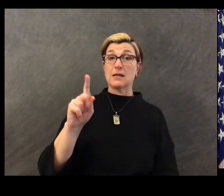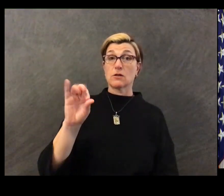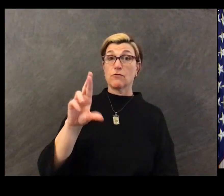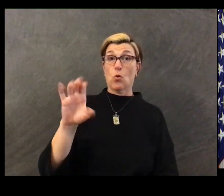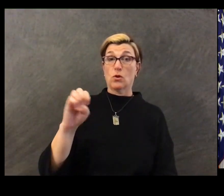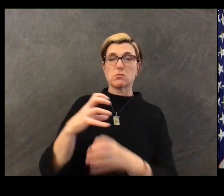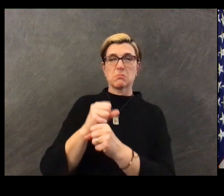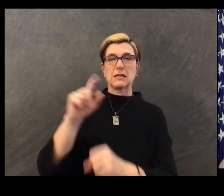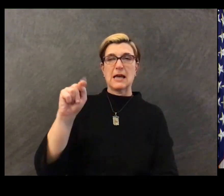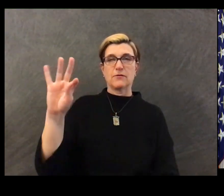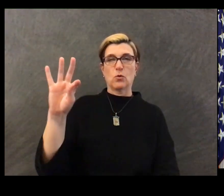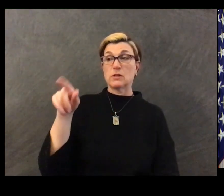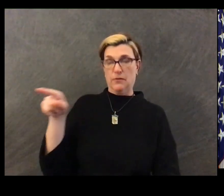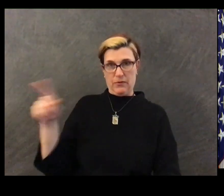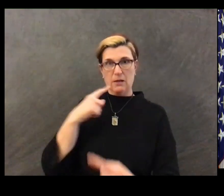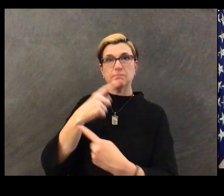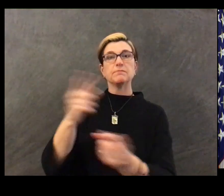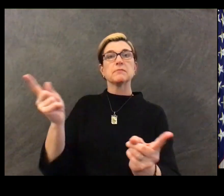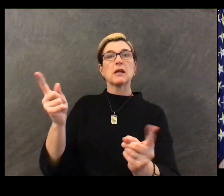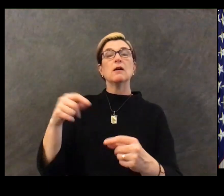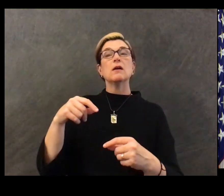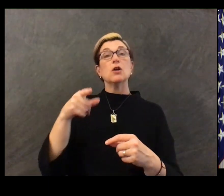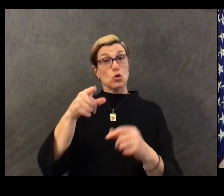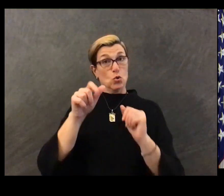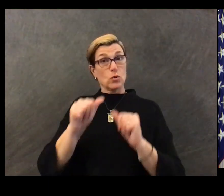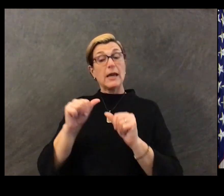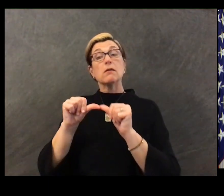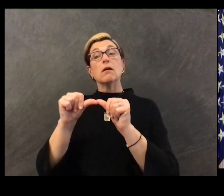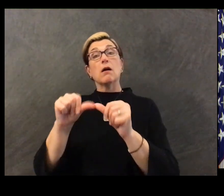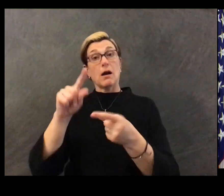April 30th to give governor's the time that they needed to develop testing